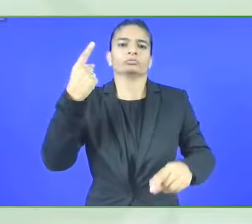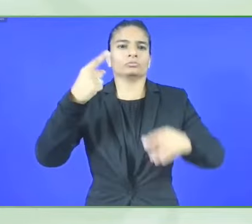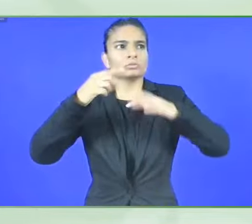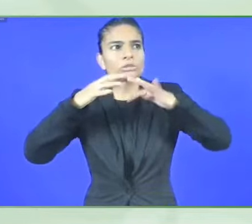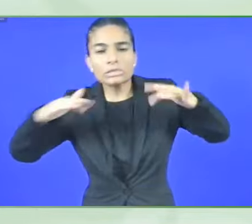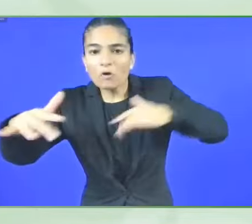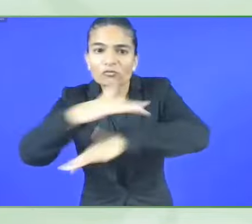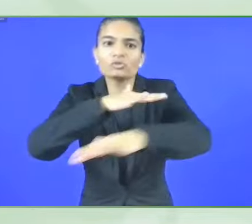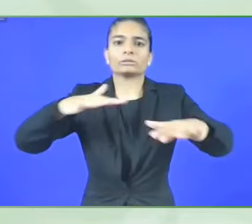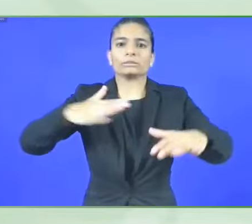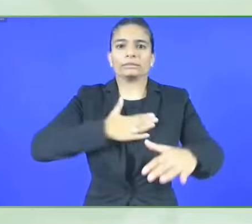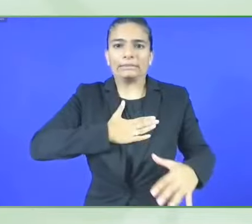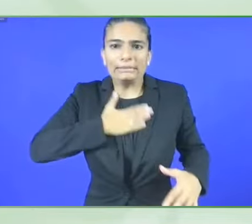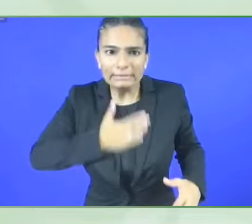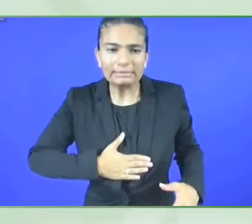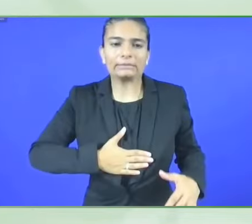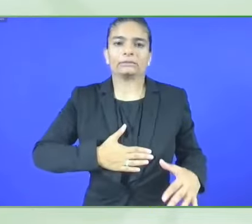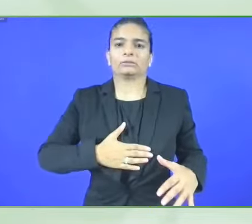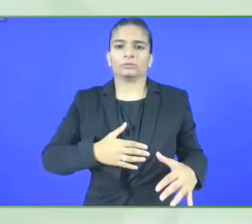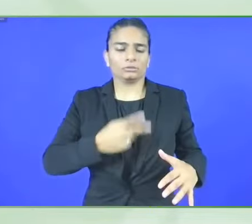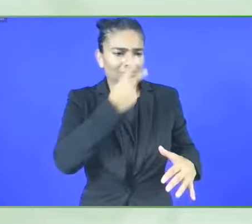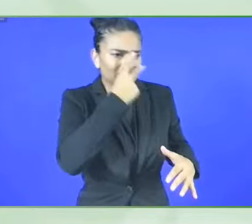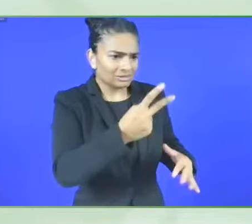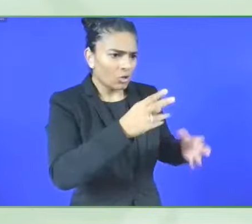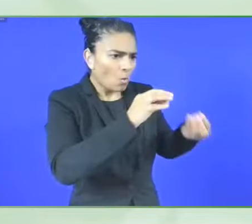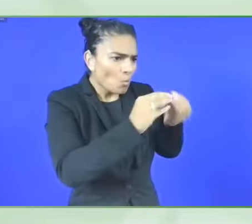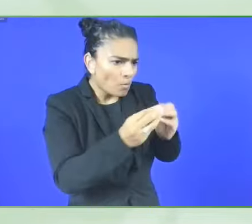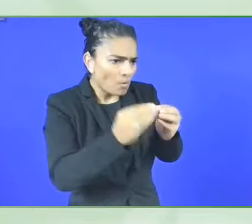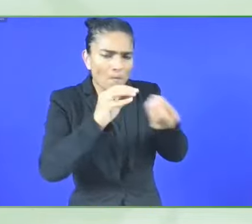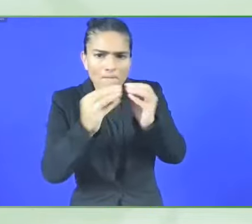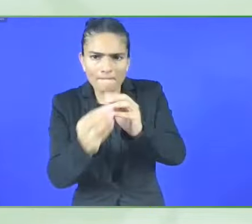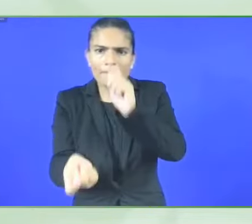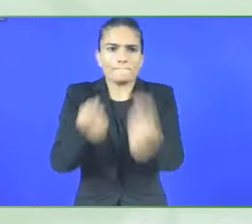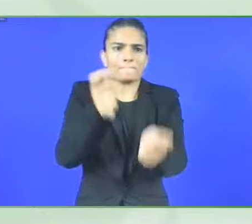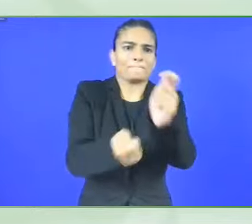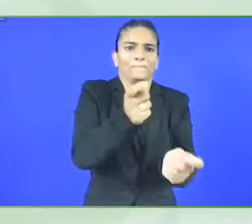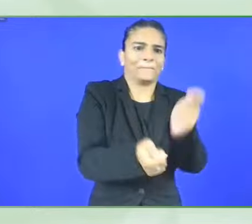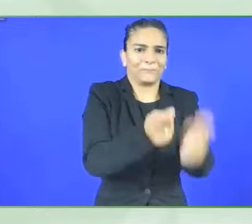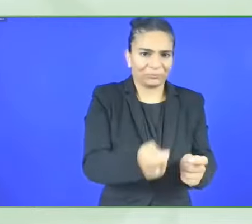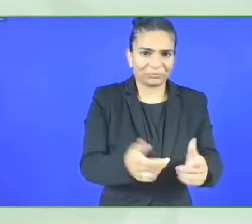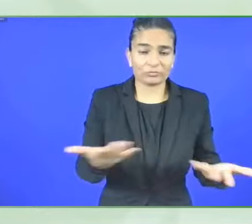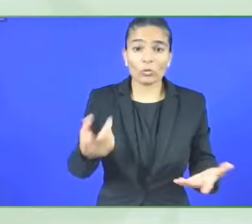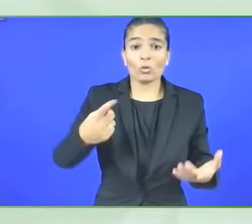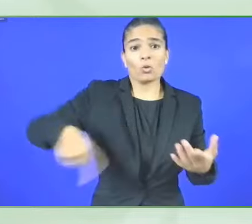it can mean to the world. So, that's my approach, Camilla. I don't want to interrupt your time.